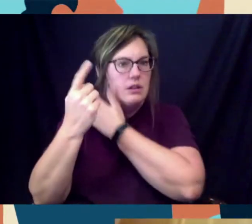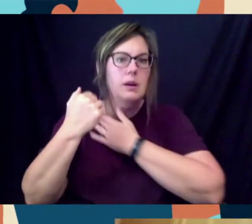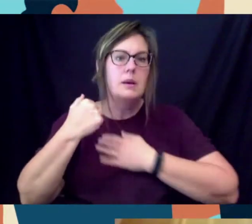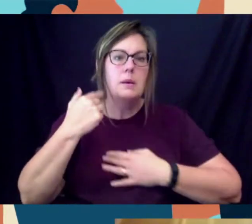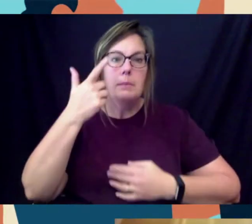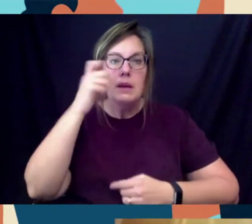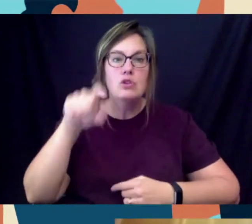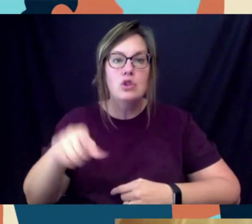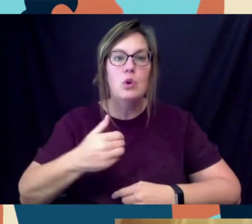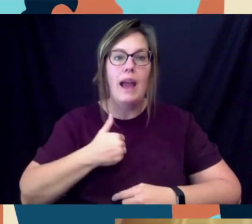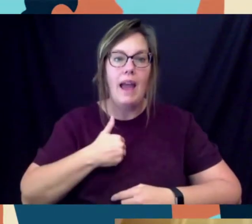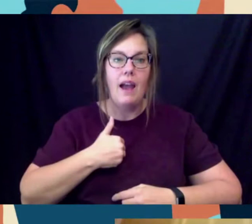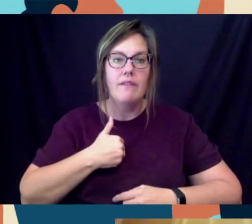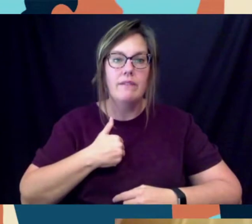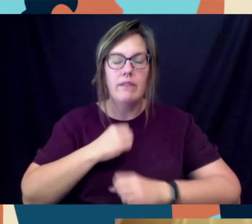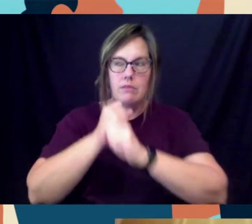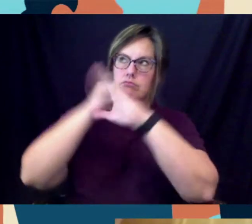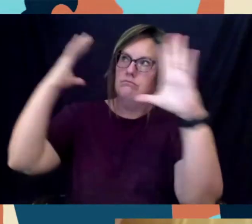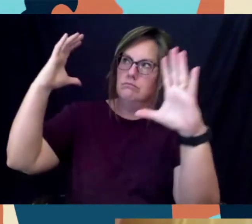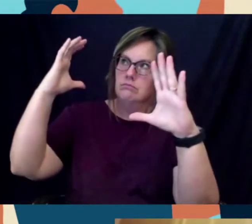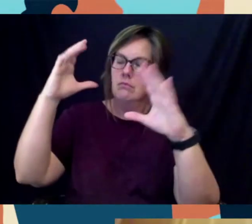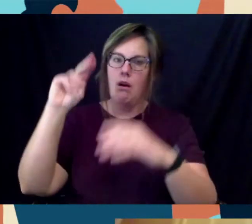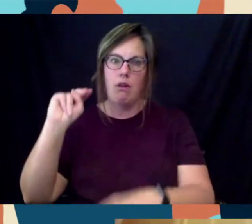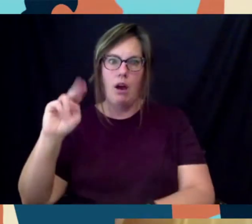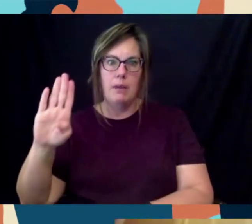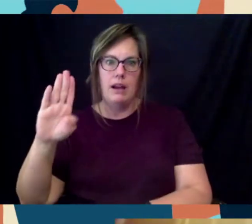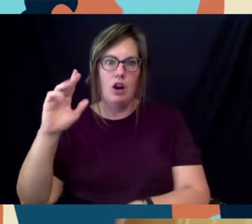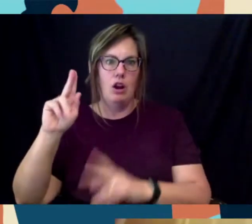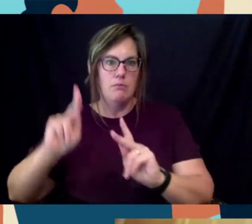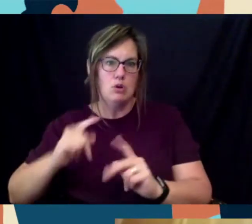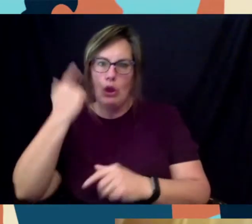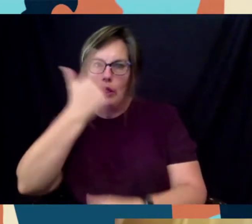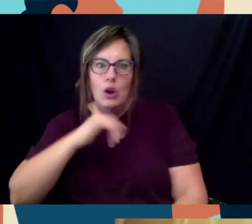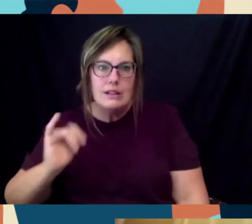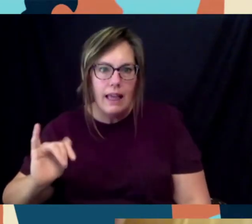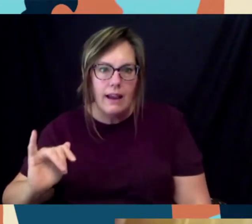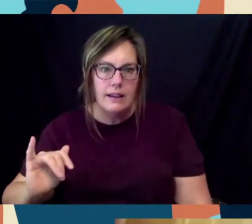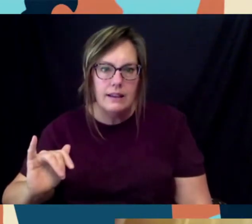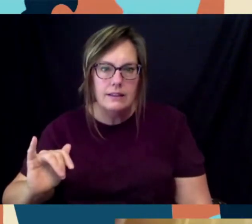be non-binary and what a non-binary person looks like that doesn't mean that all non-binary people